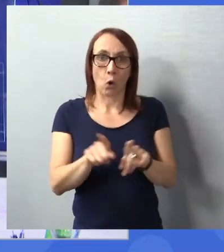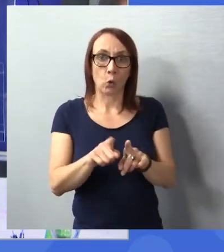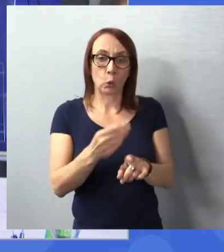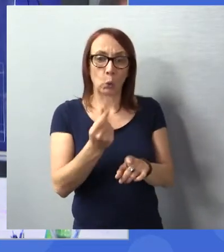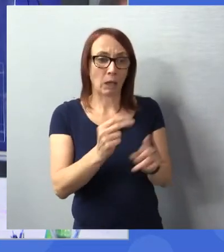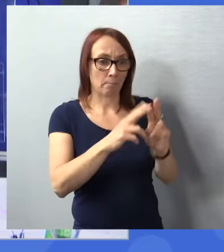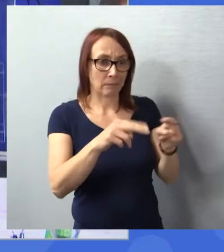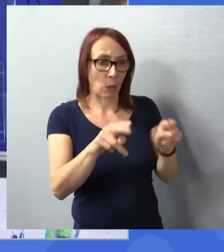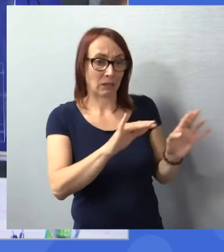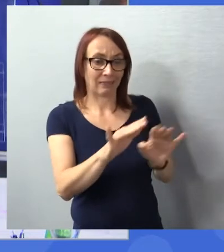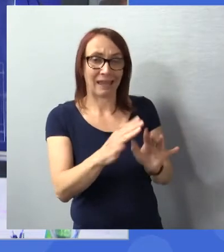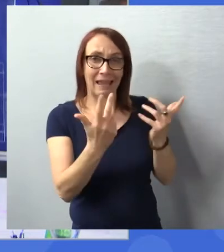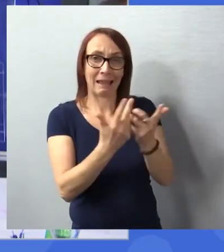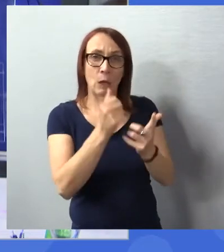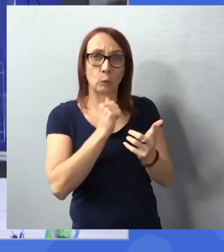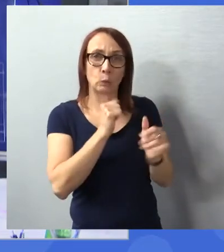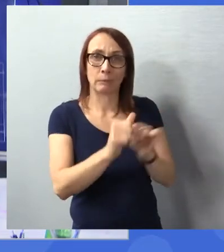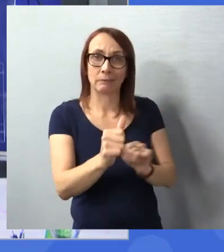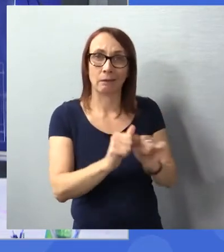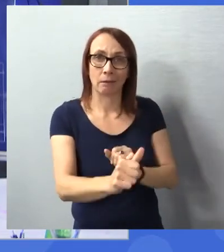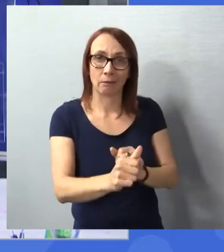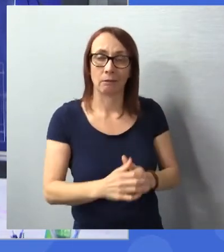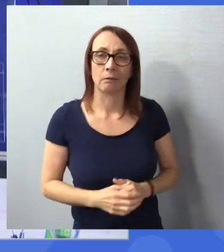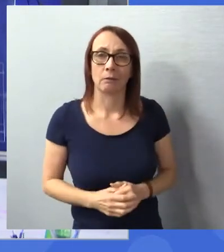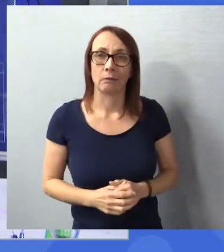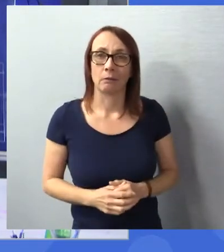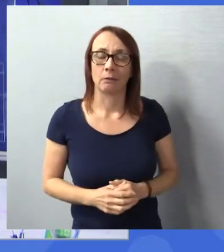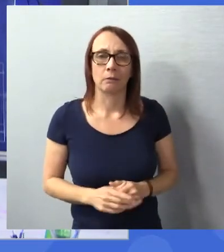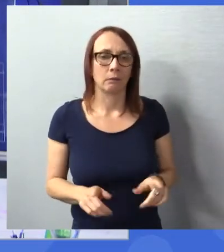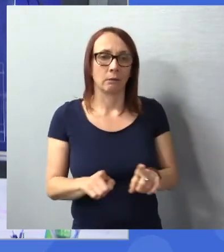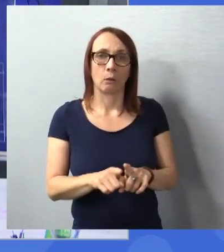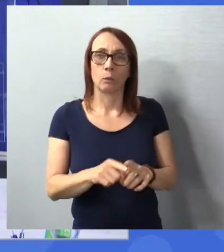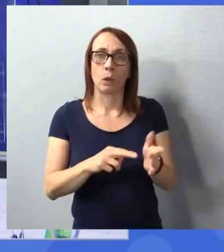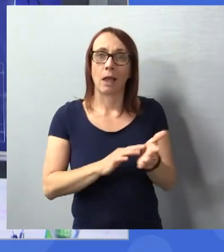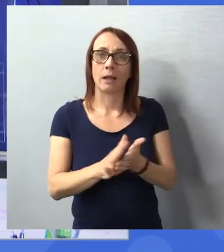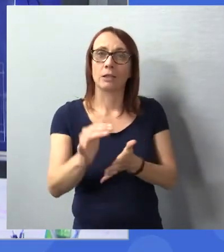in and around I'm also a bit about the NHS and and it they're being real